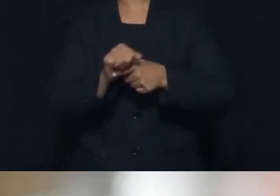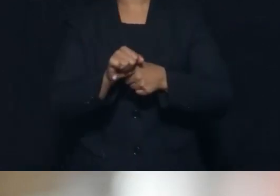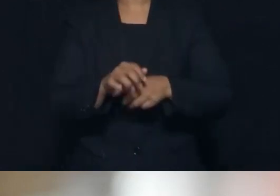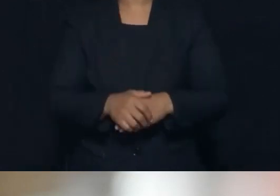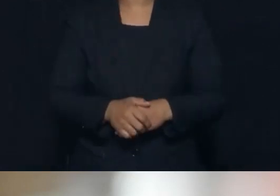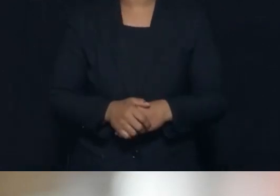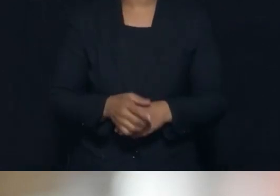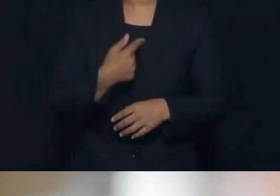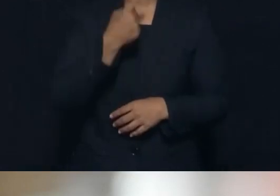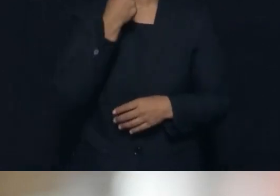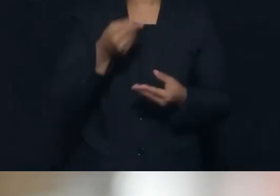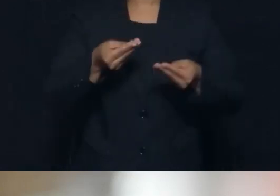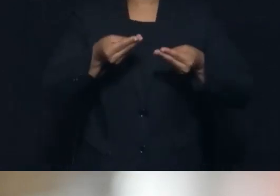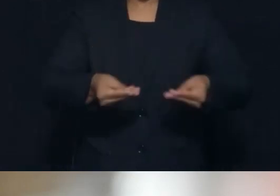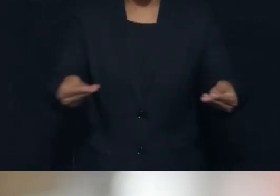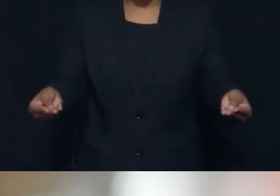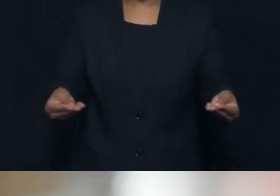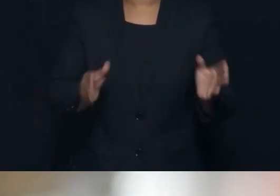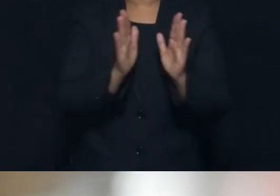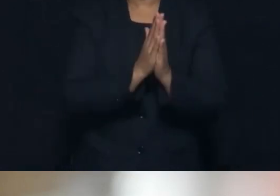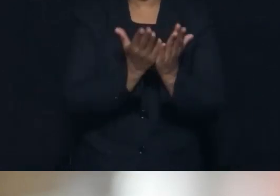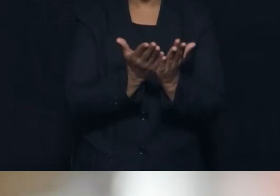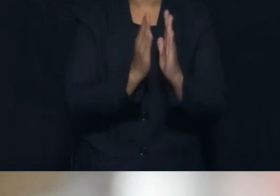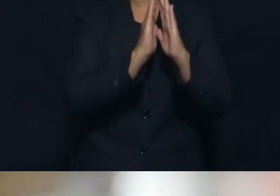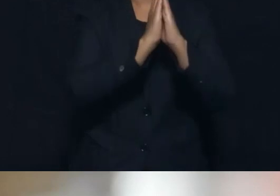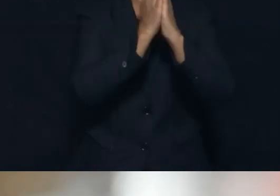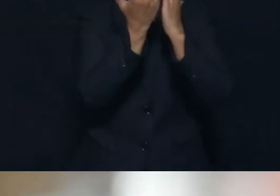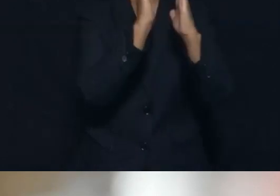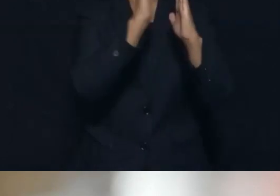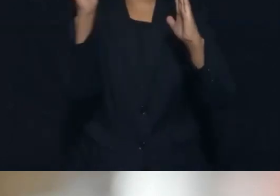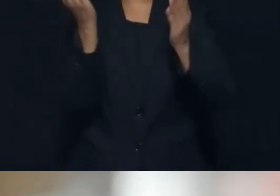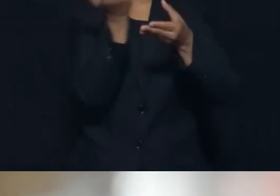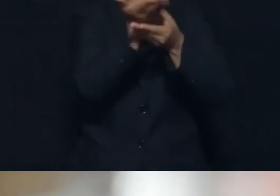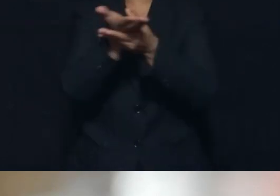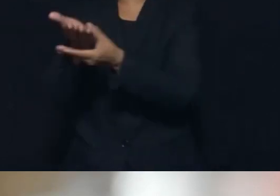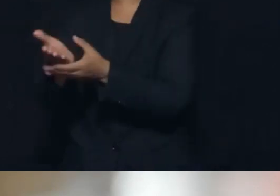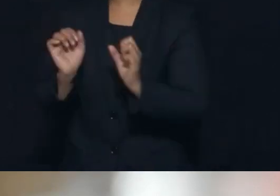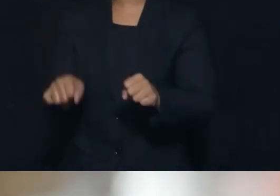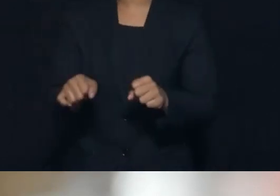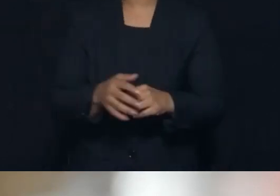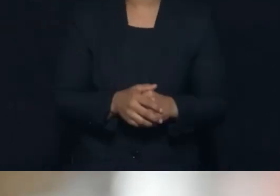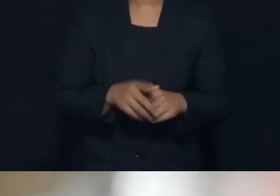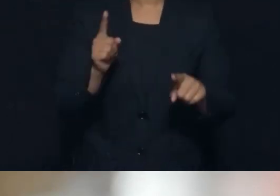sectors. I am convinced, and I think reality has proven that making this type of interfaces accessible,